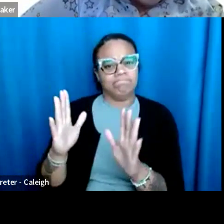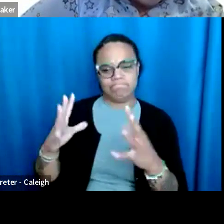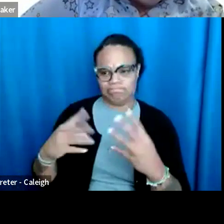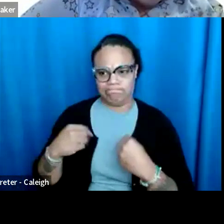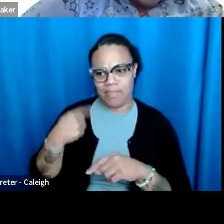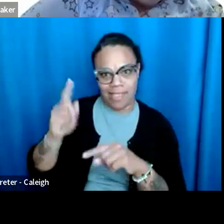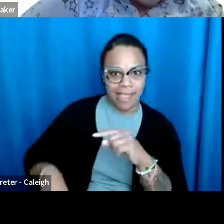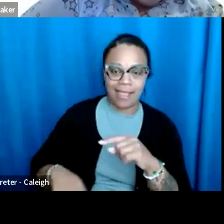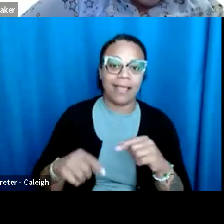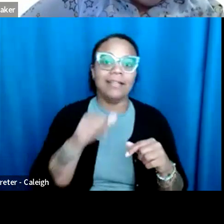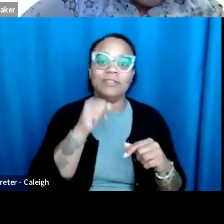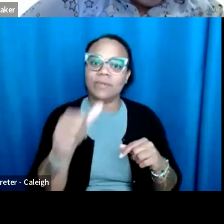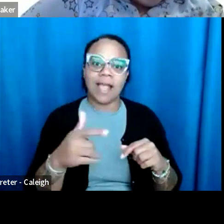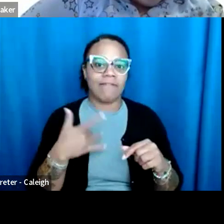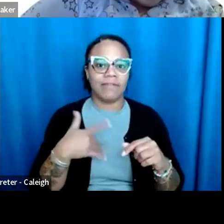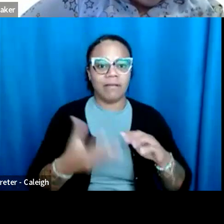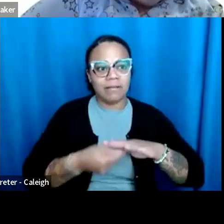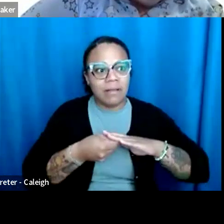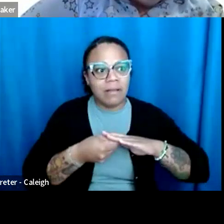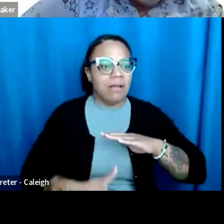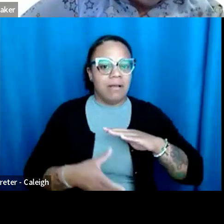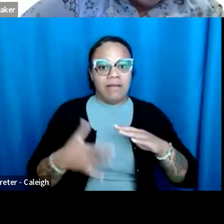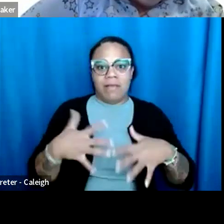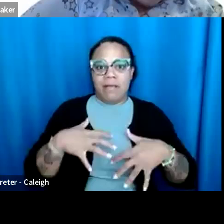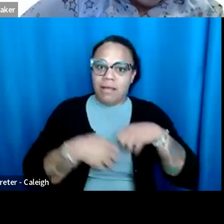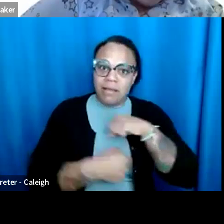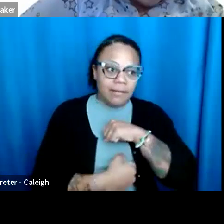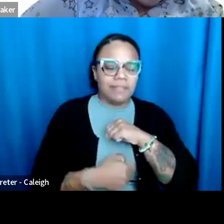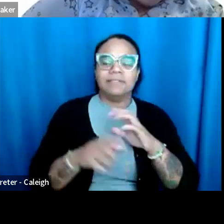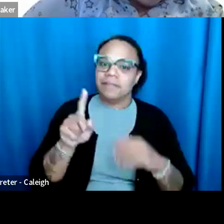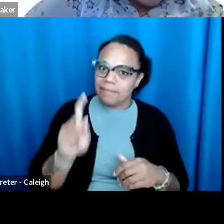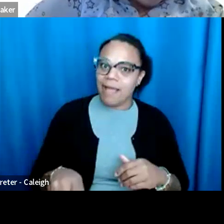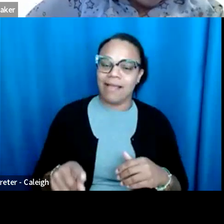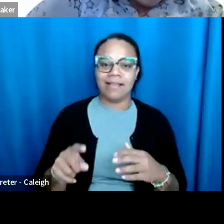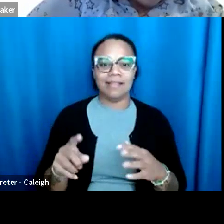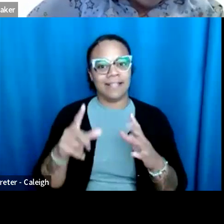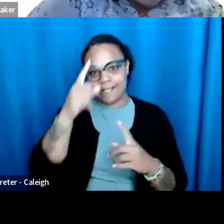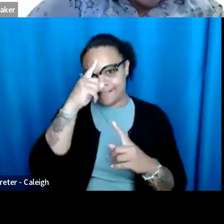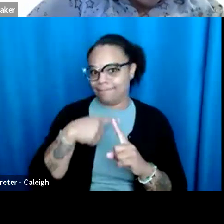and not being crushed by it, to be able to pick yourself up and do it again.